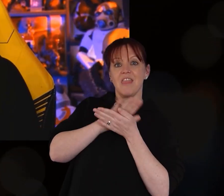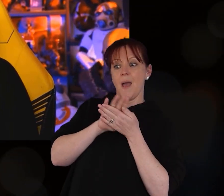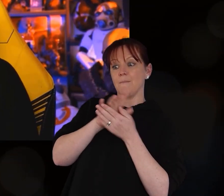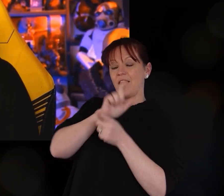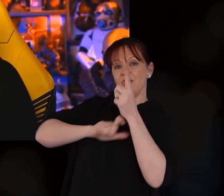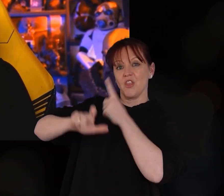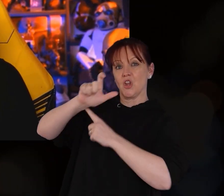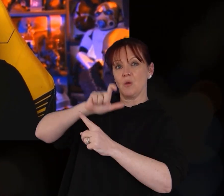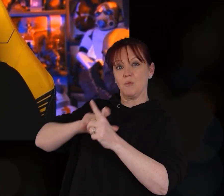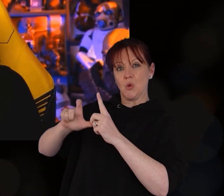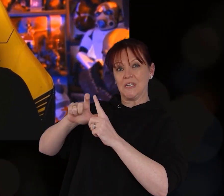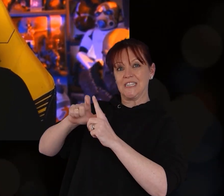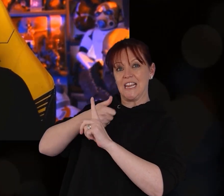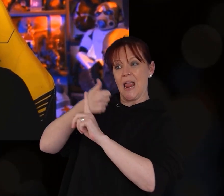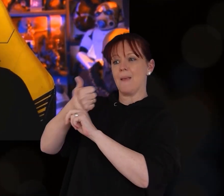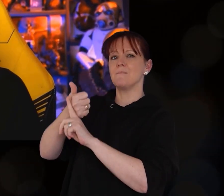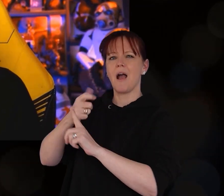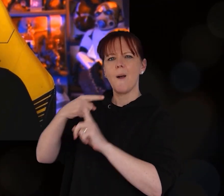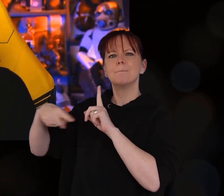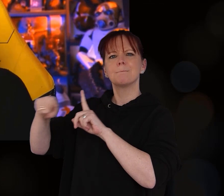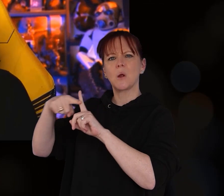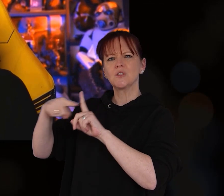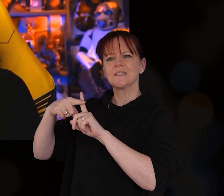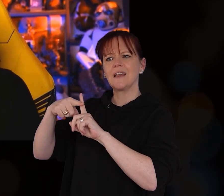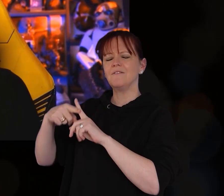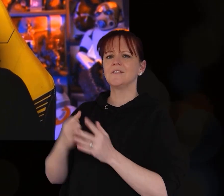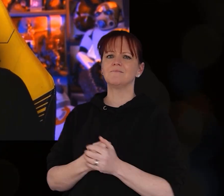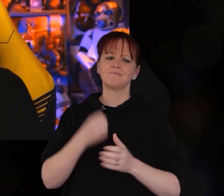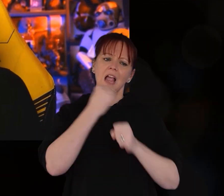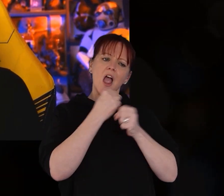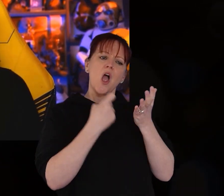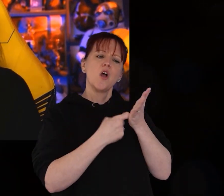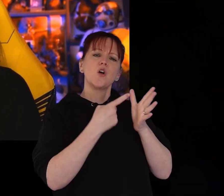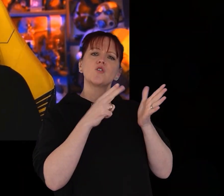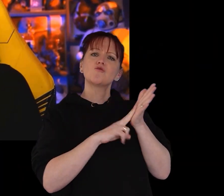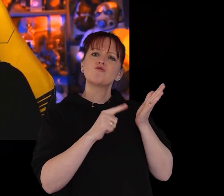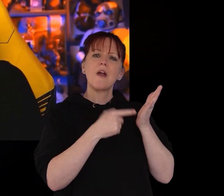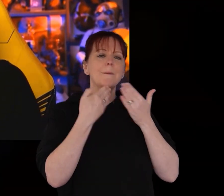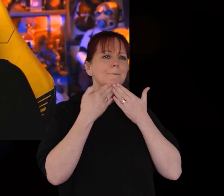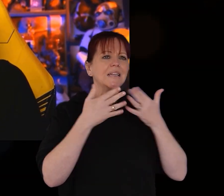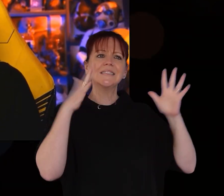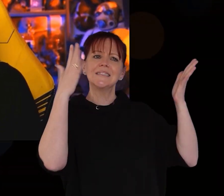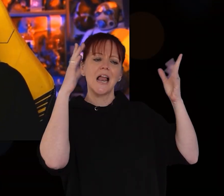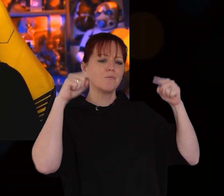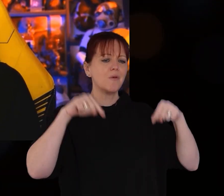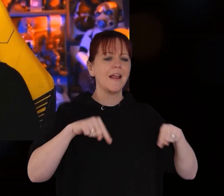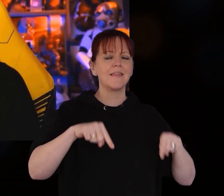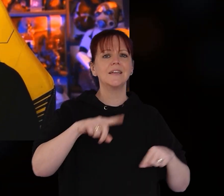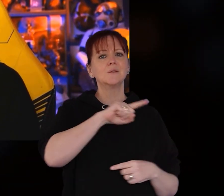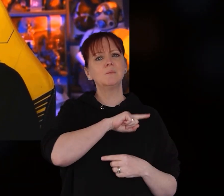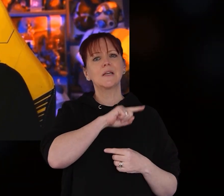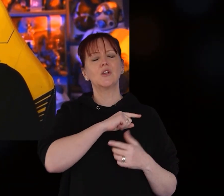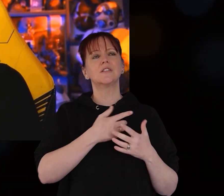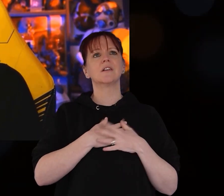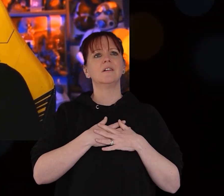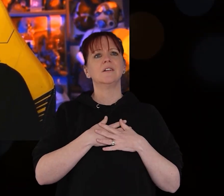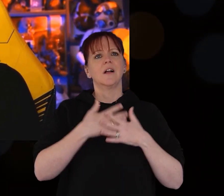You deserve all the recognition for what you do, Grant and I hope you celebrate this because... We owe you a debt...